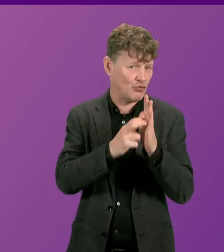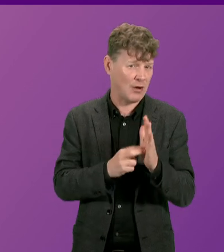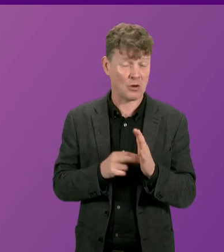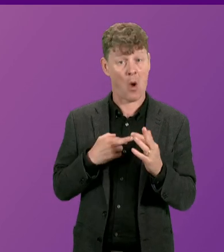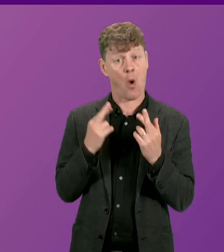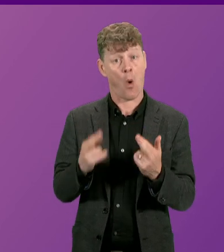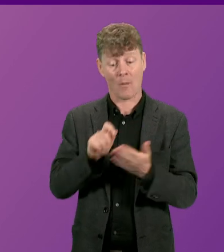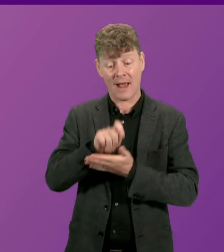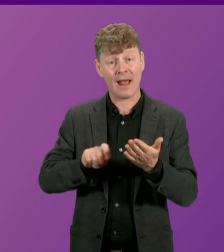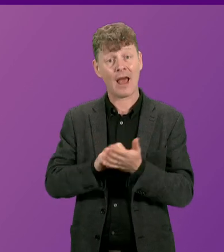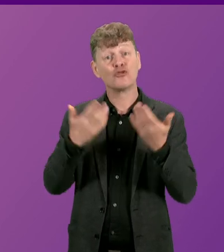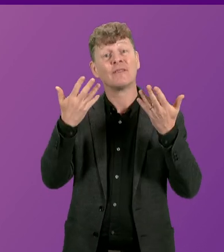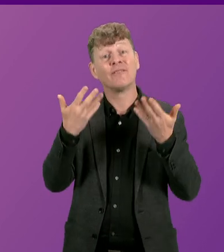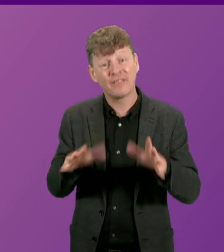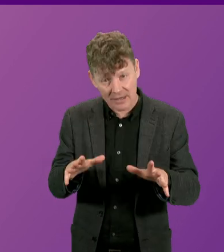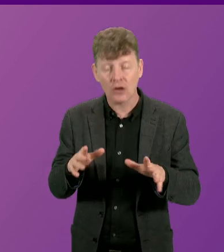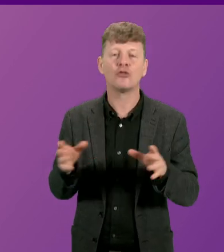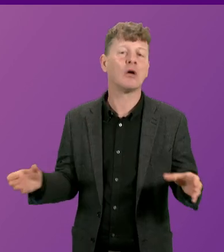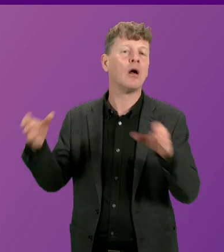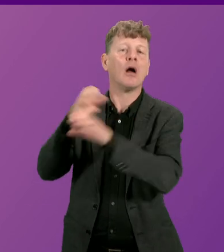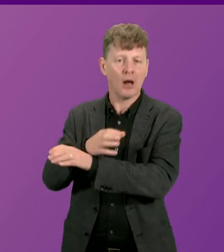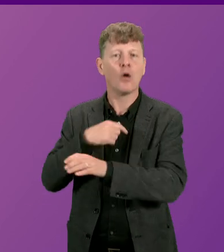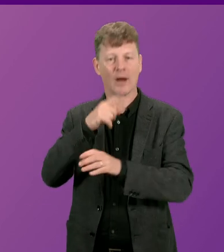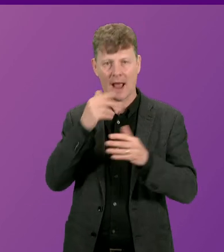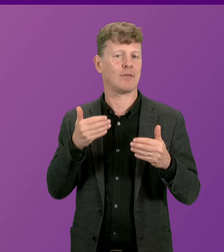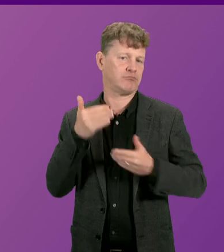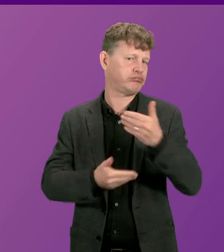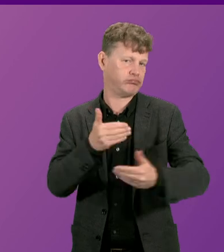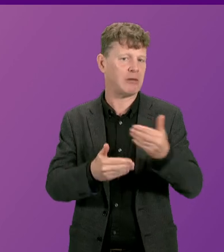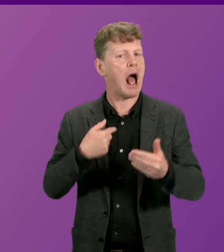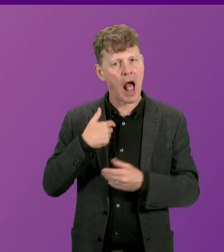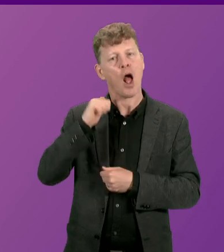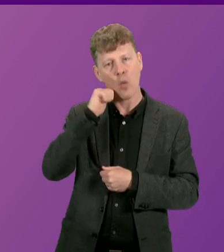opportunity to advance those issues, and I will constructively take them forward with an